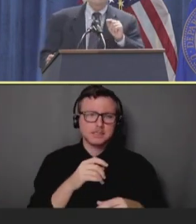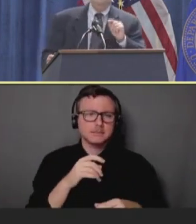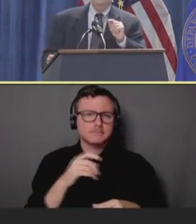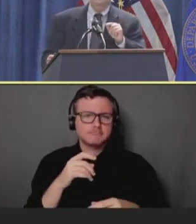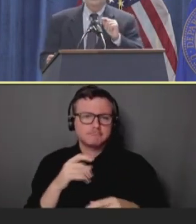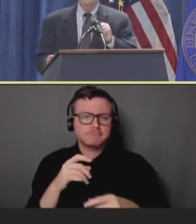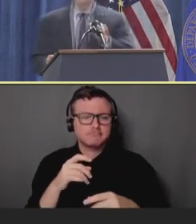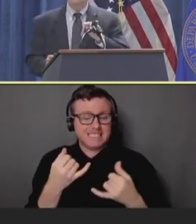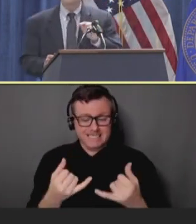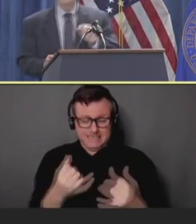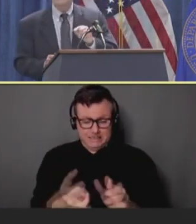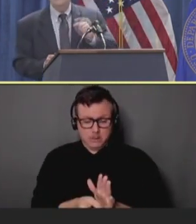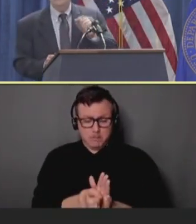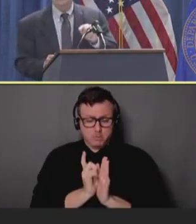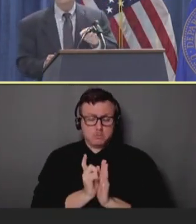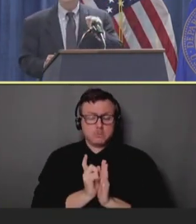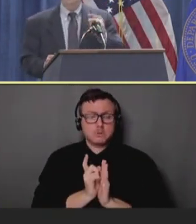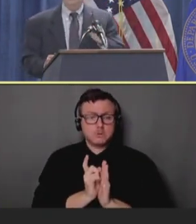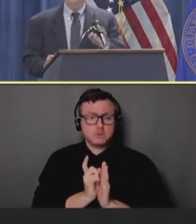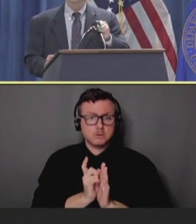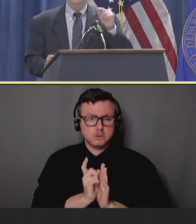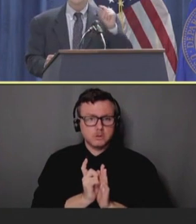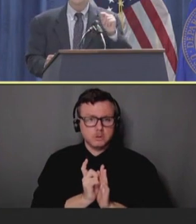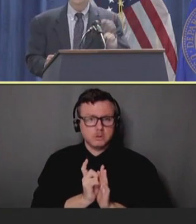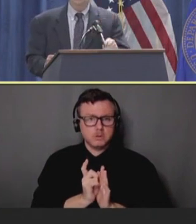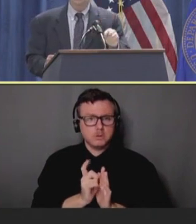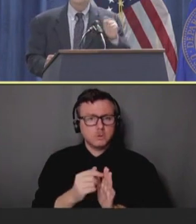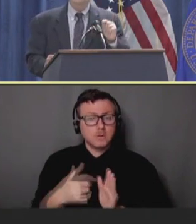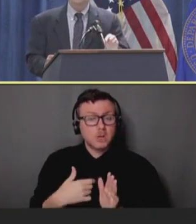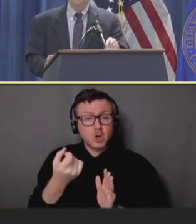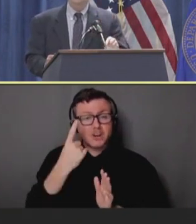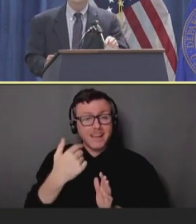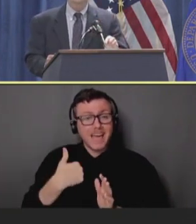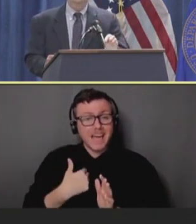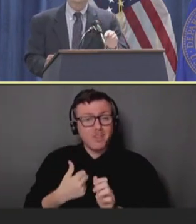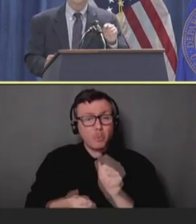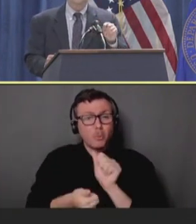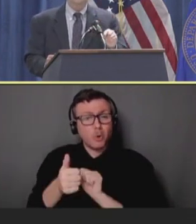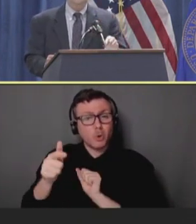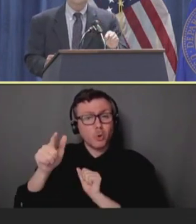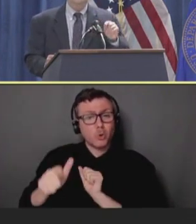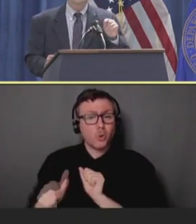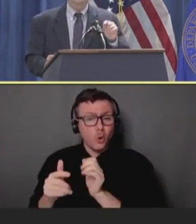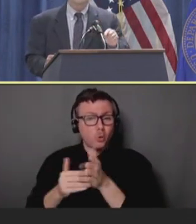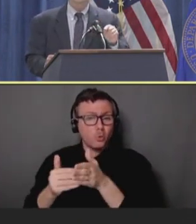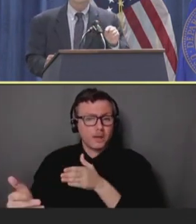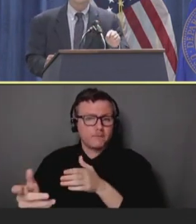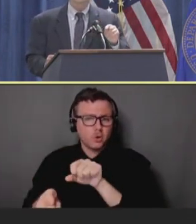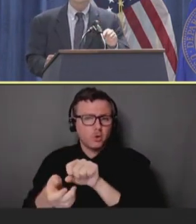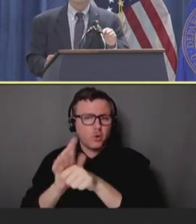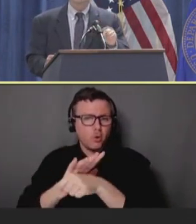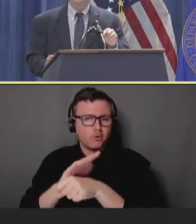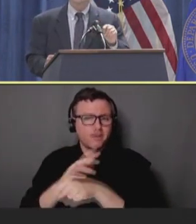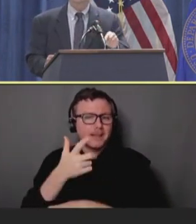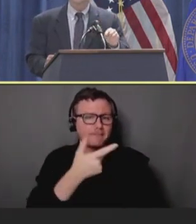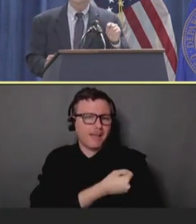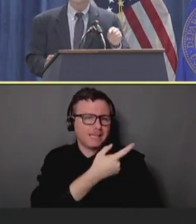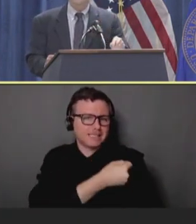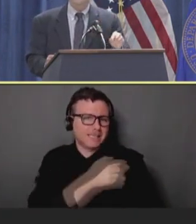At this very moment, it also has the lowest rate of COVID vaccination among adults and